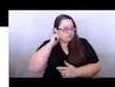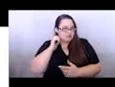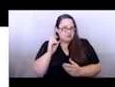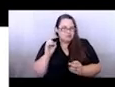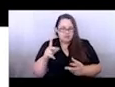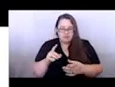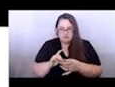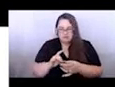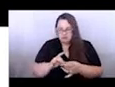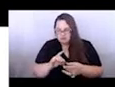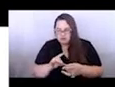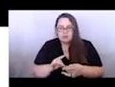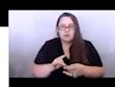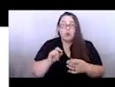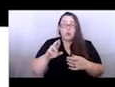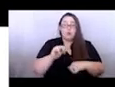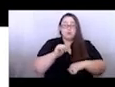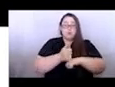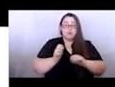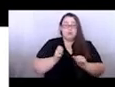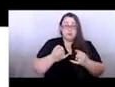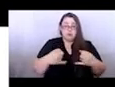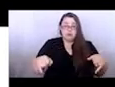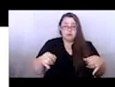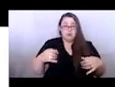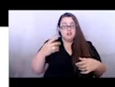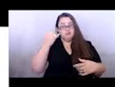may sound like it's OK for me to feel how I feel in any situation.